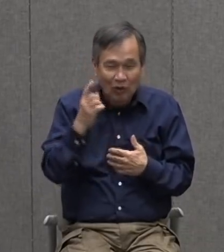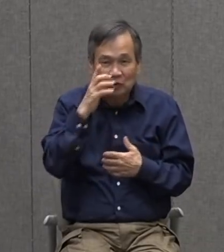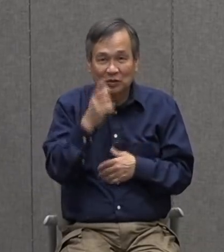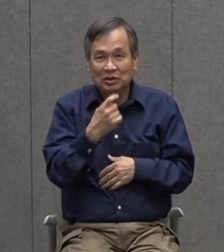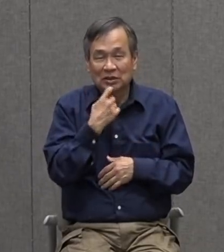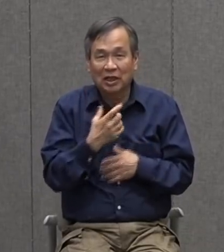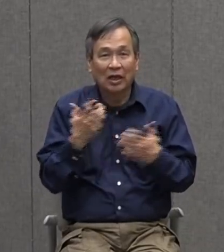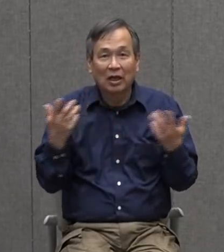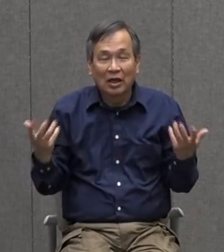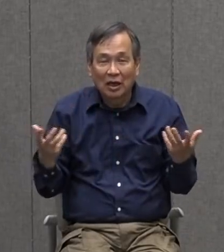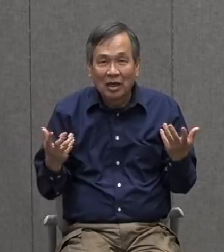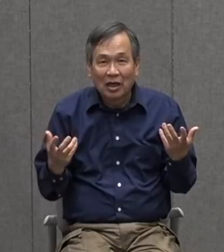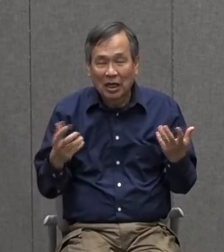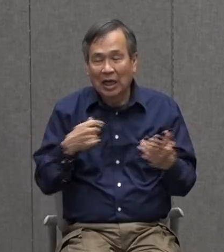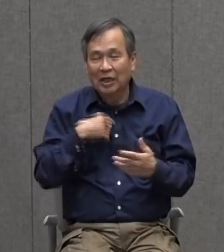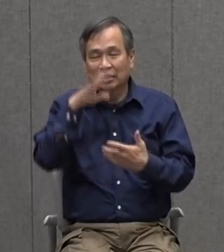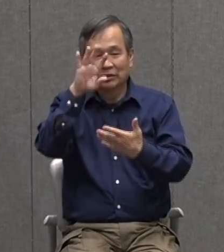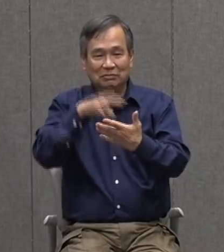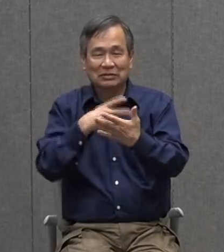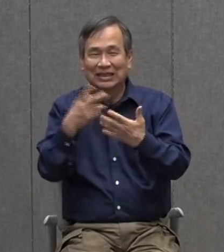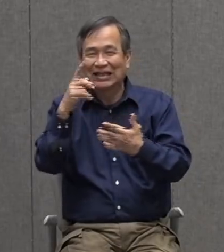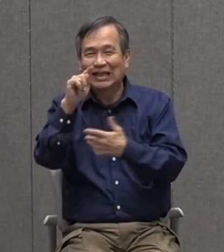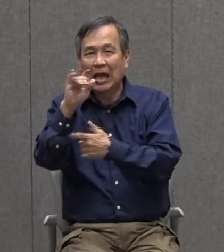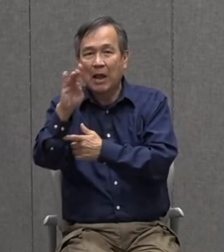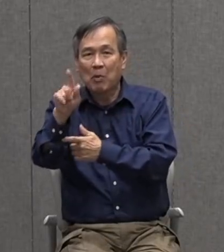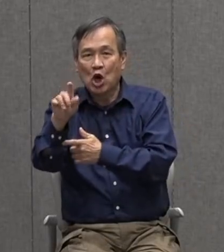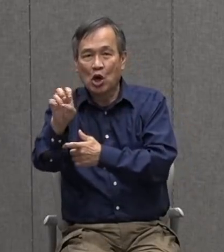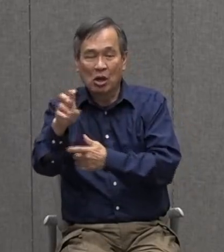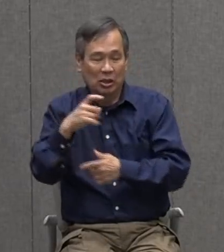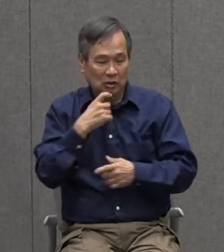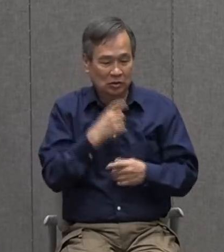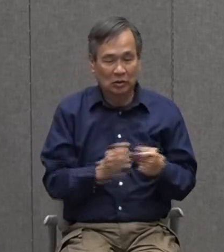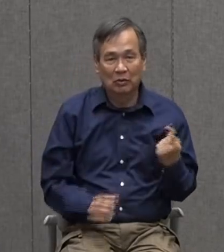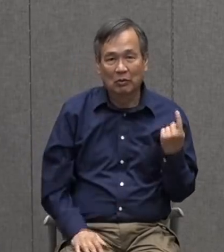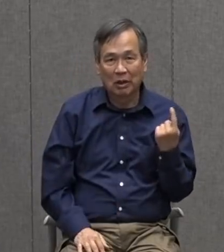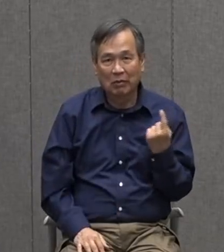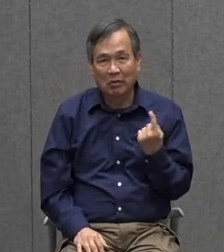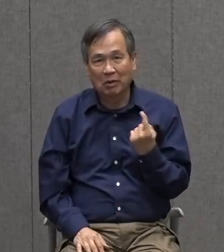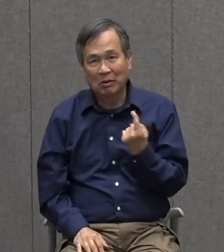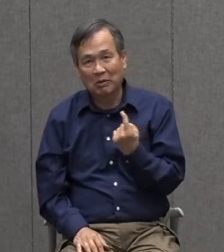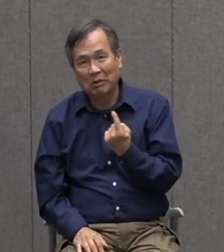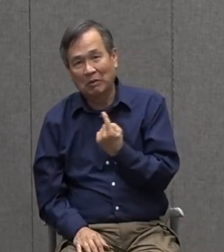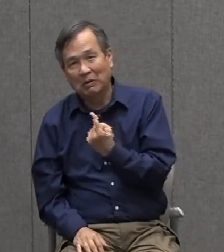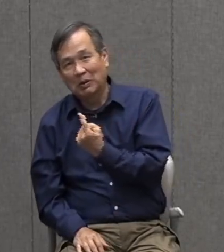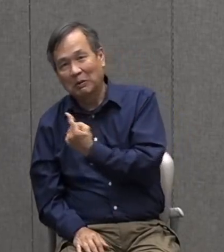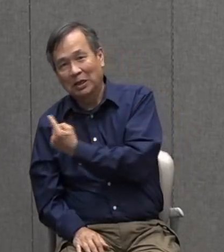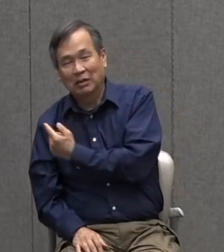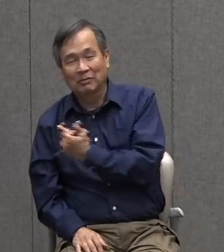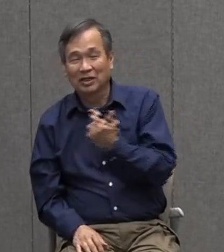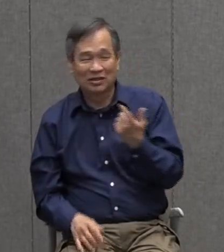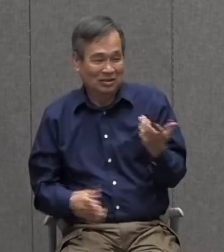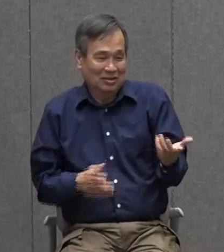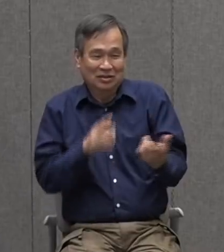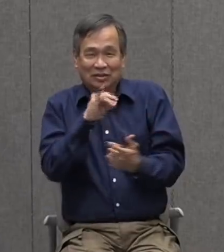Because I'm gonna do a table, I'll be honest. We'd have one, one, one, one, one, right, every year he only ate one.